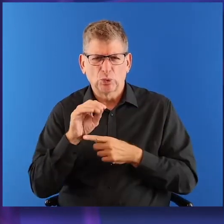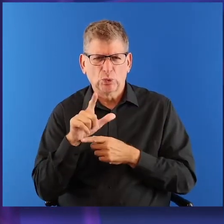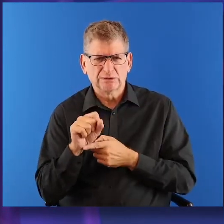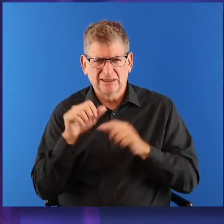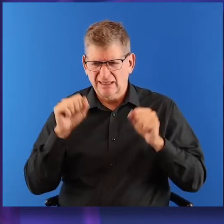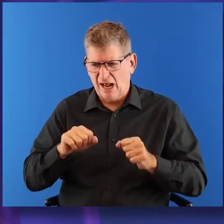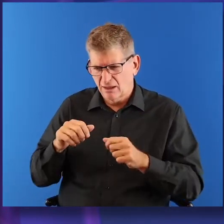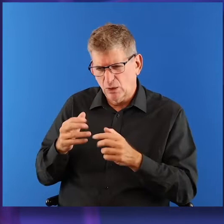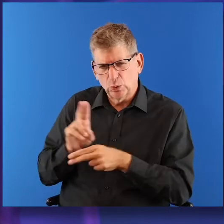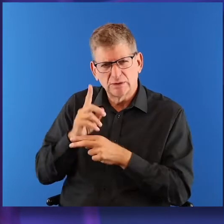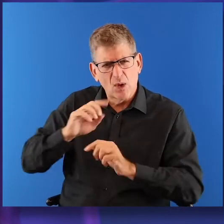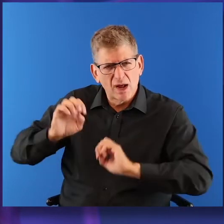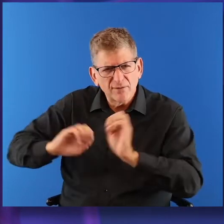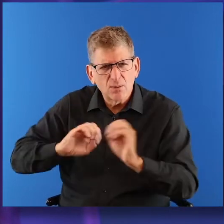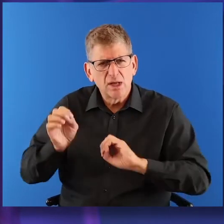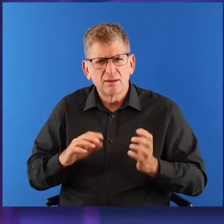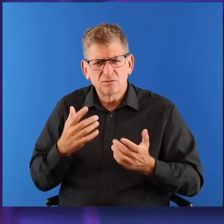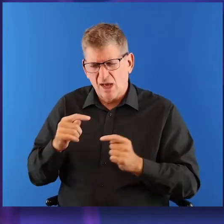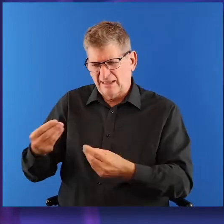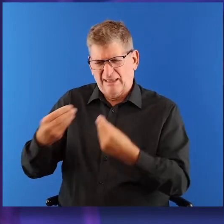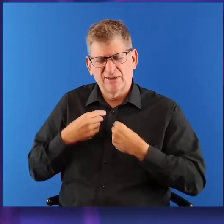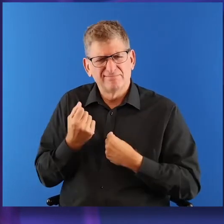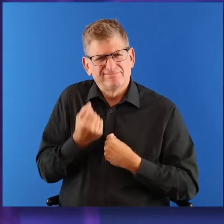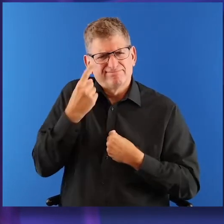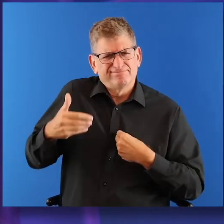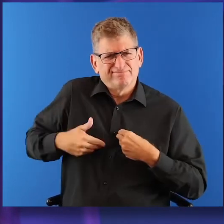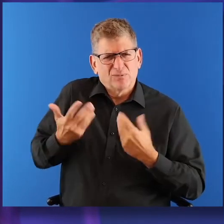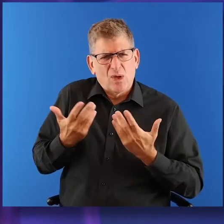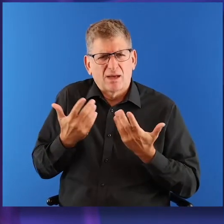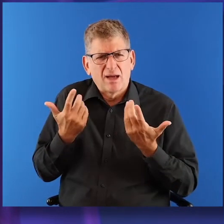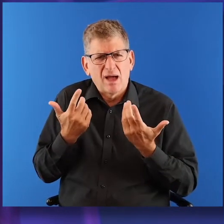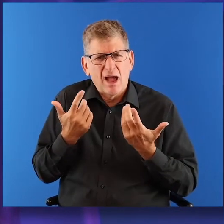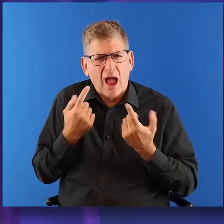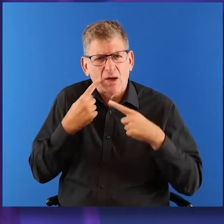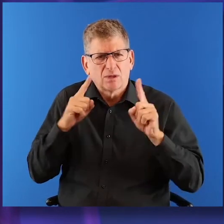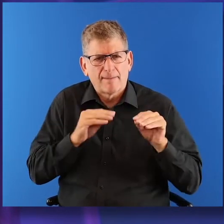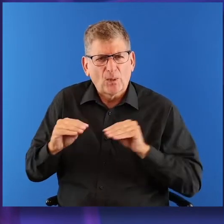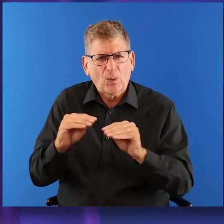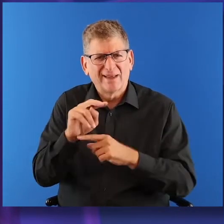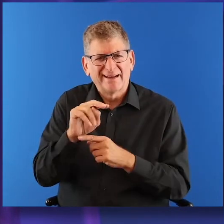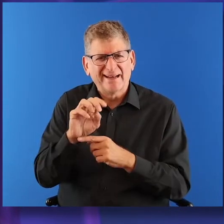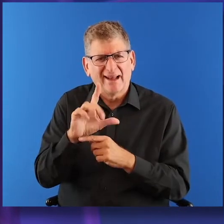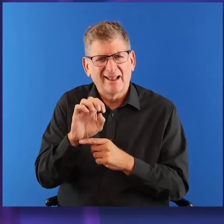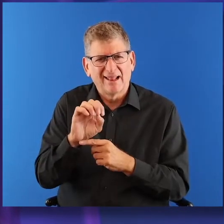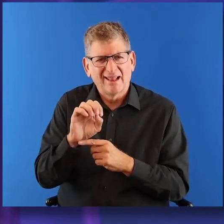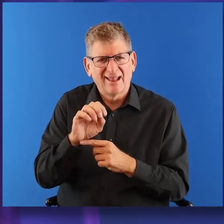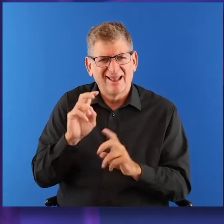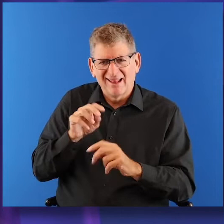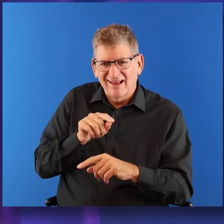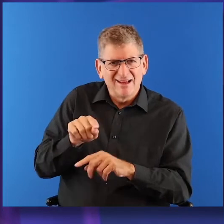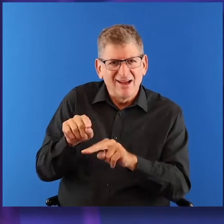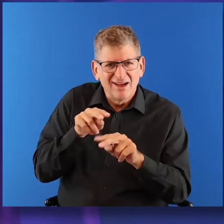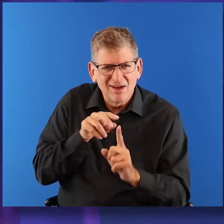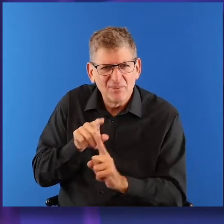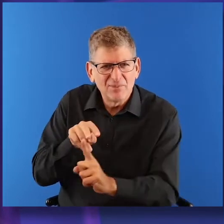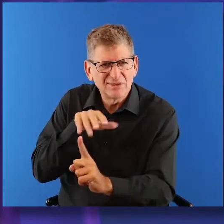of what is actually moving the needle on a racing or eliminating equities, and I think that's what we're trying to tap into this time around.